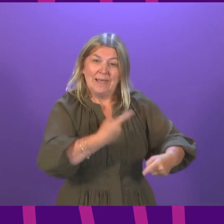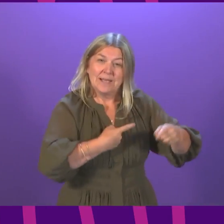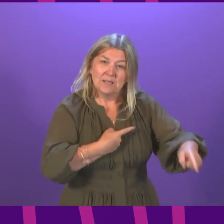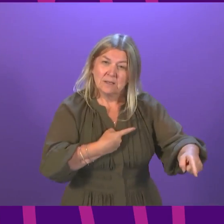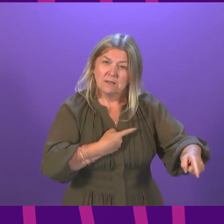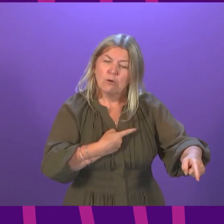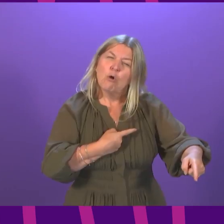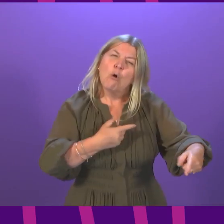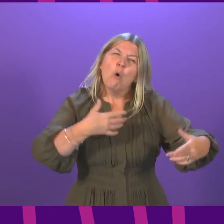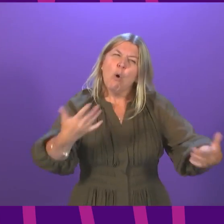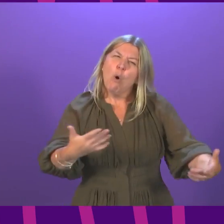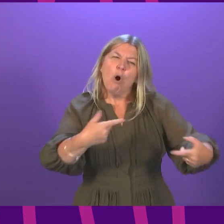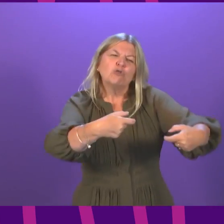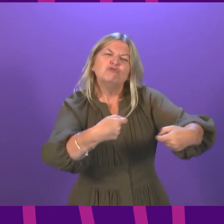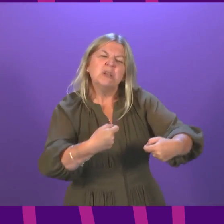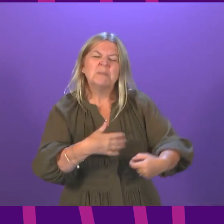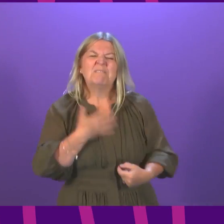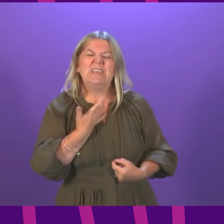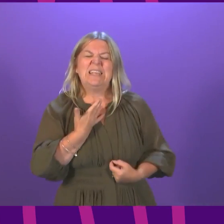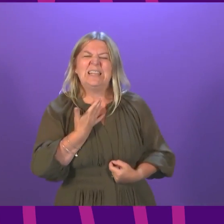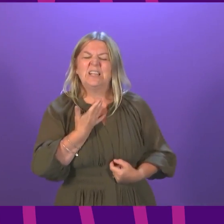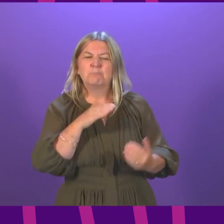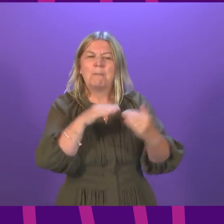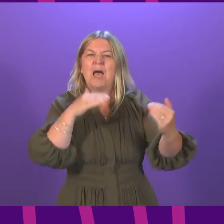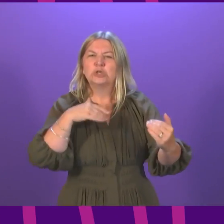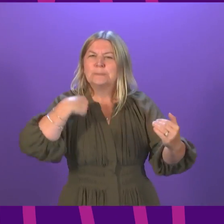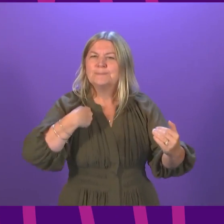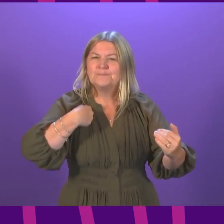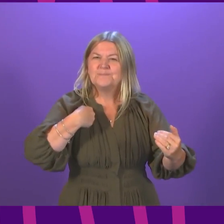that they are in receipt of is not right for them?